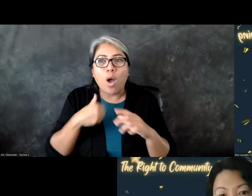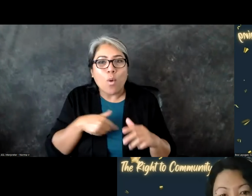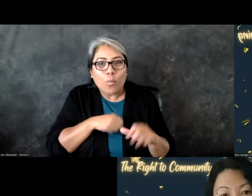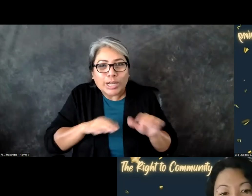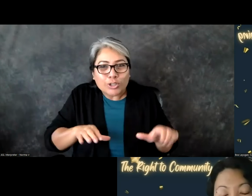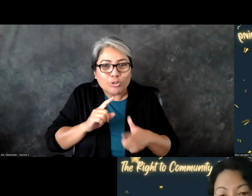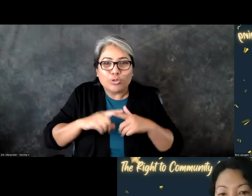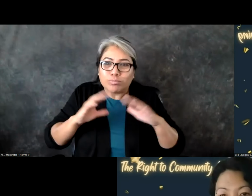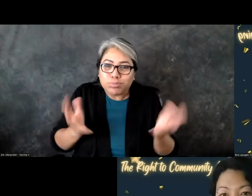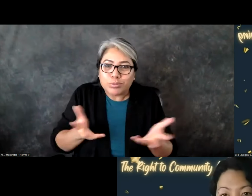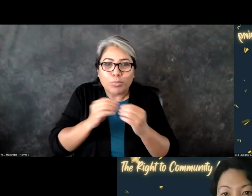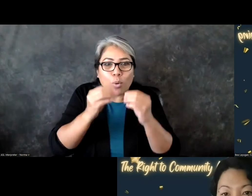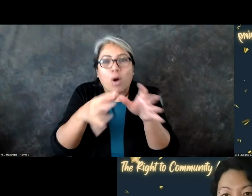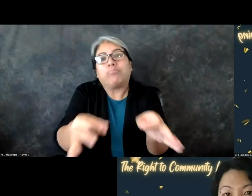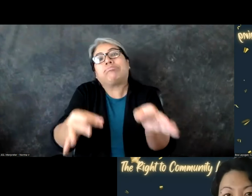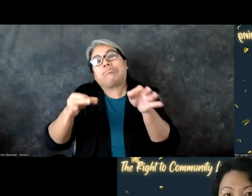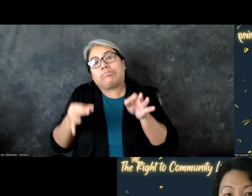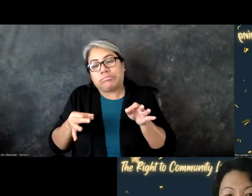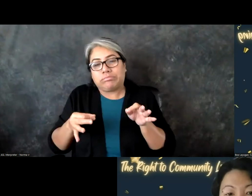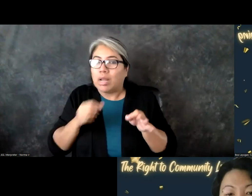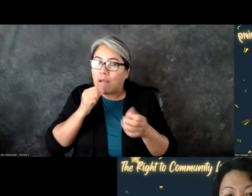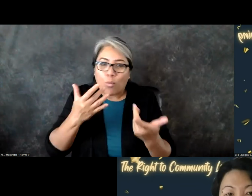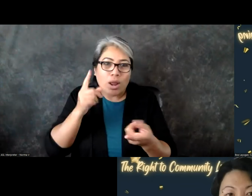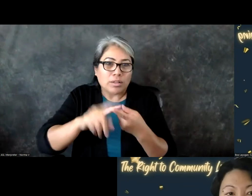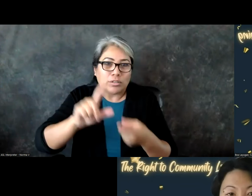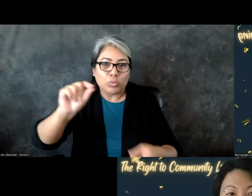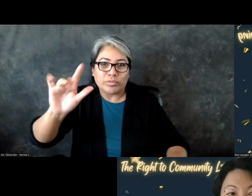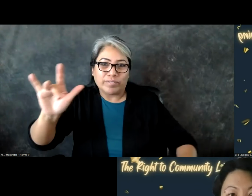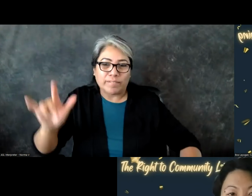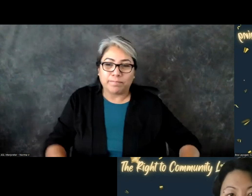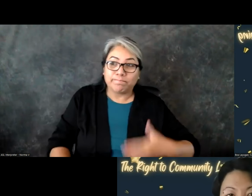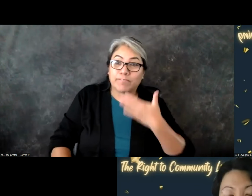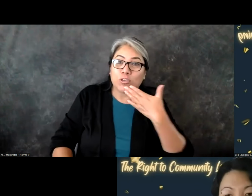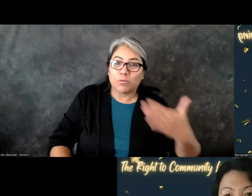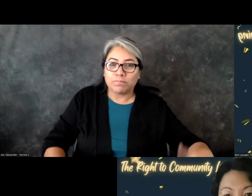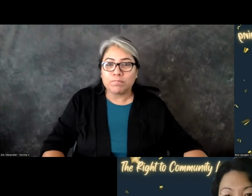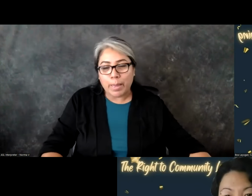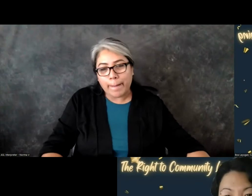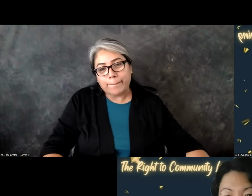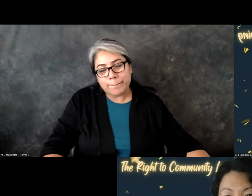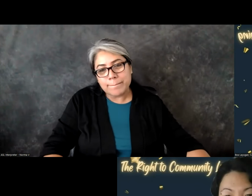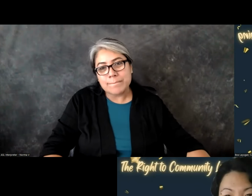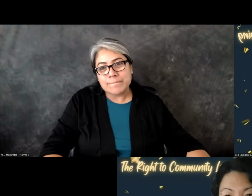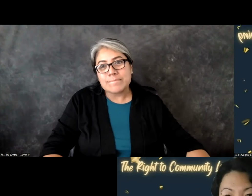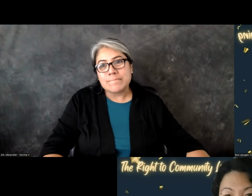unaffordable and unfair. So you make complete sense. And advocates are trying to figure out what we can do to push for